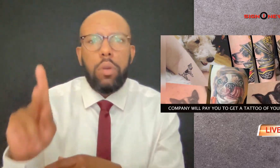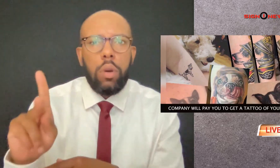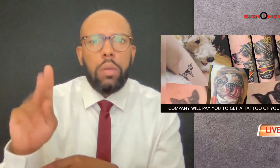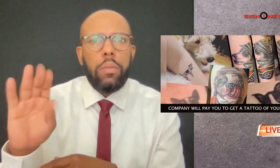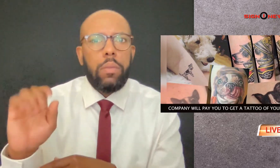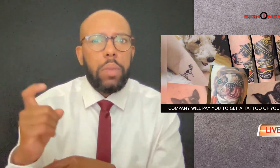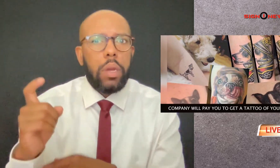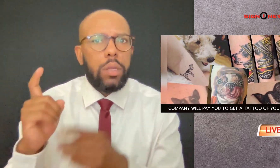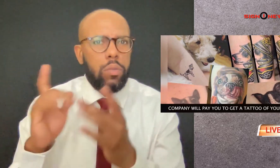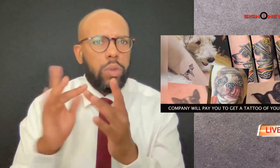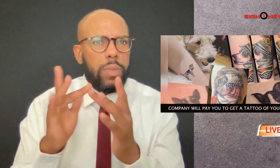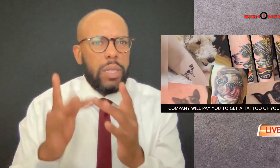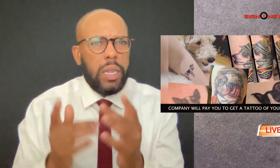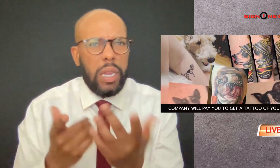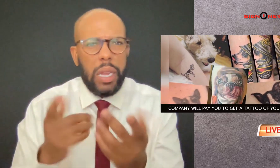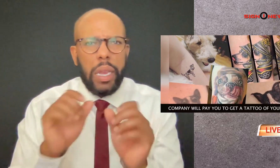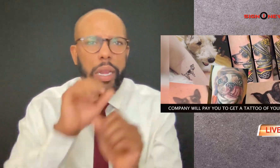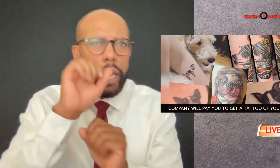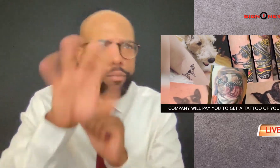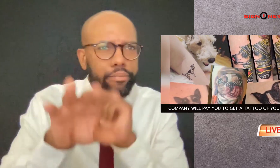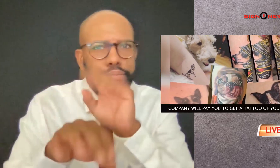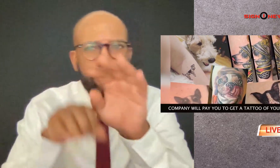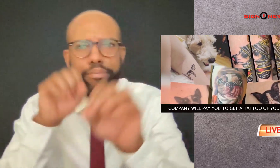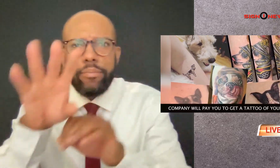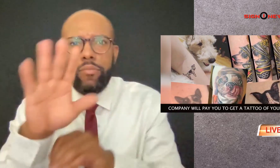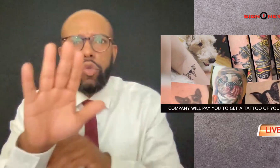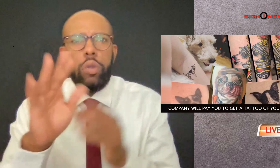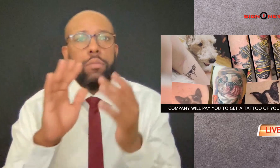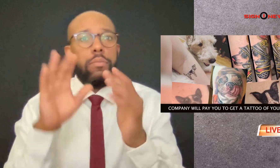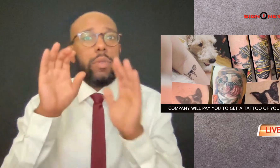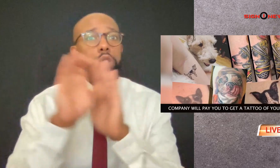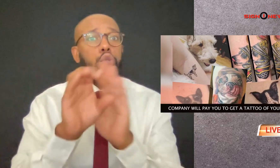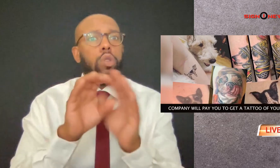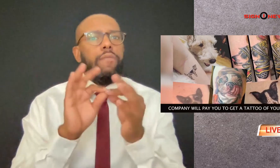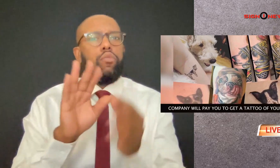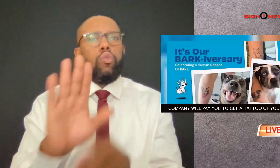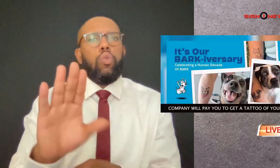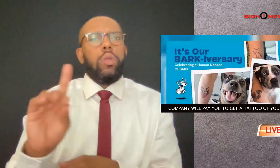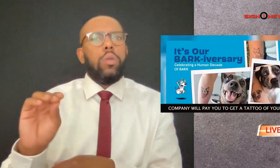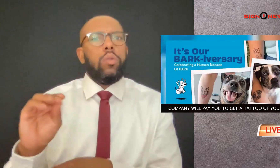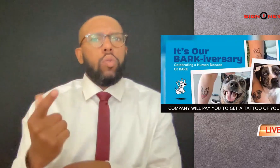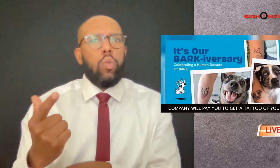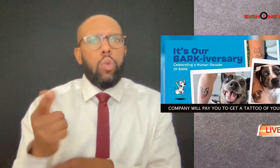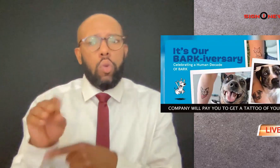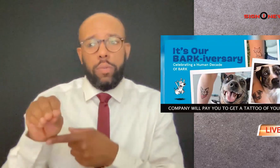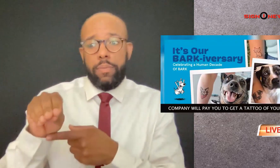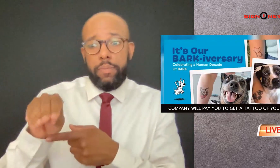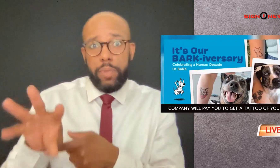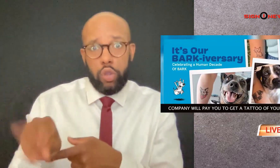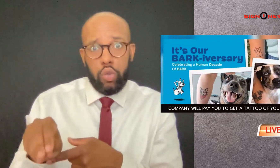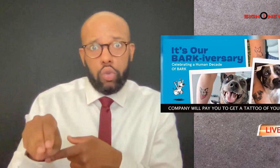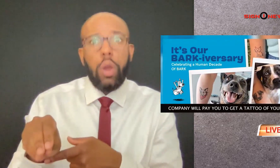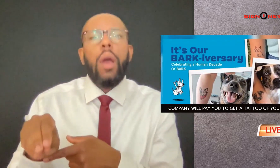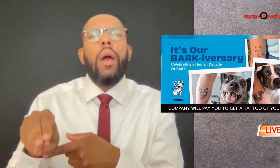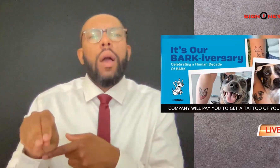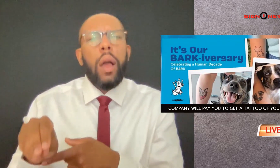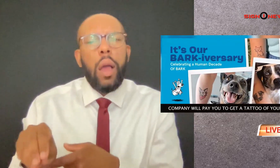to enter the contest go to the bark box website and upload a picture of your dog and explain